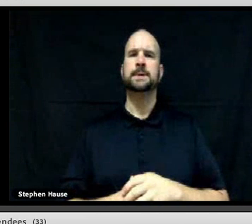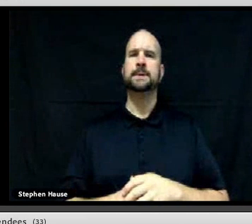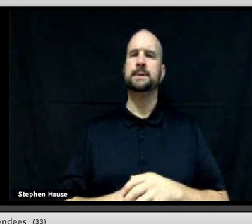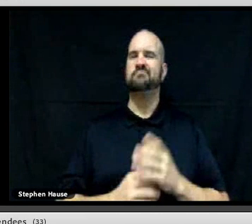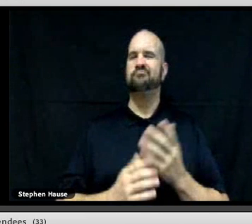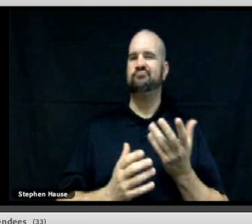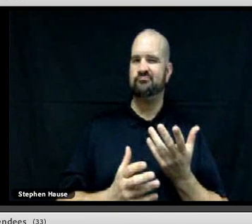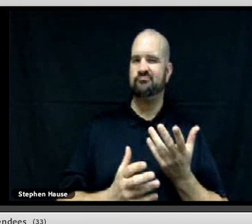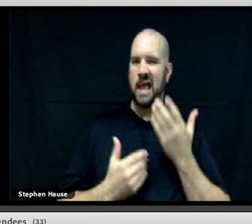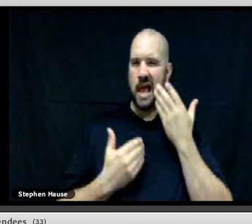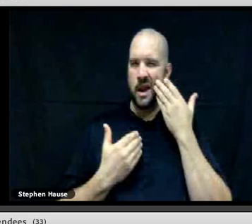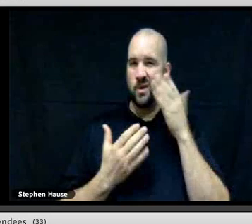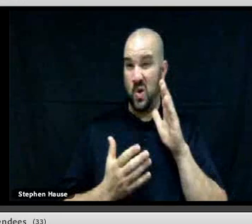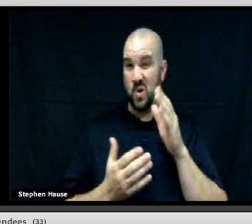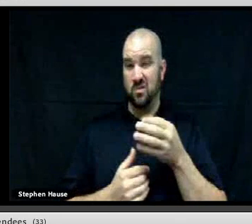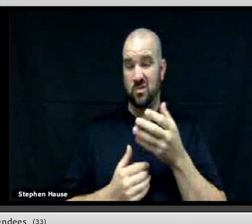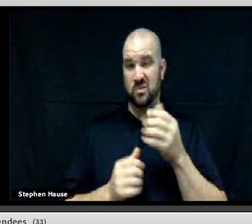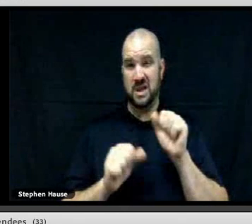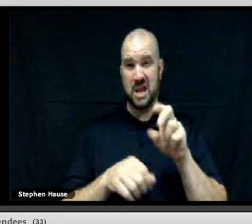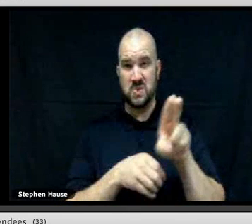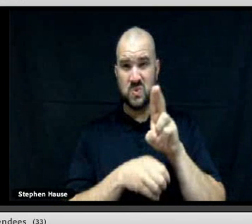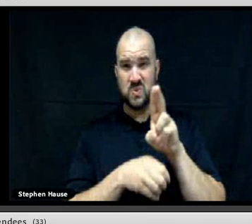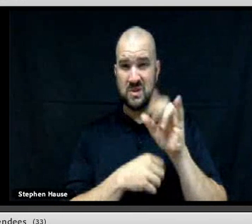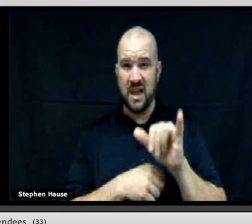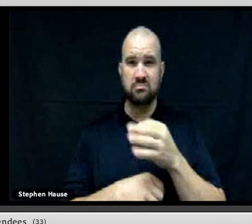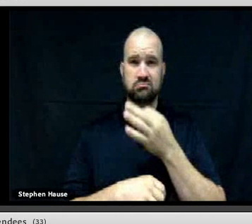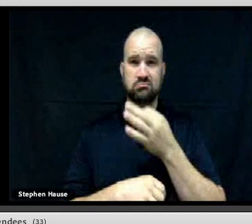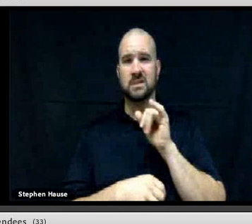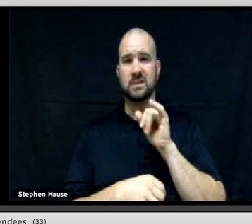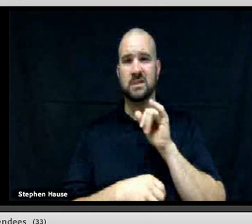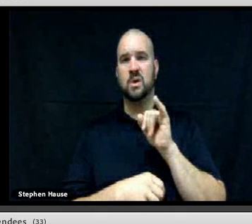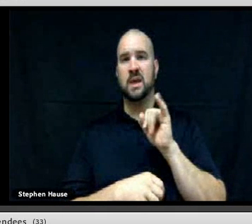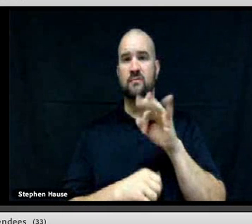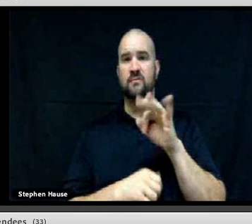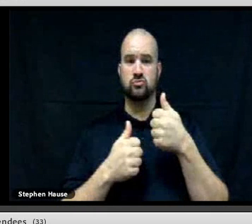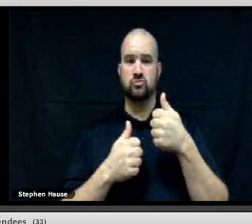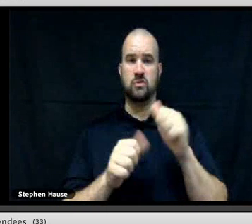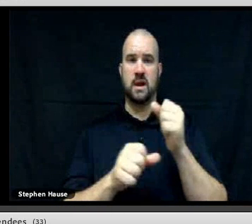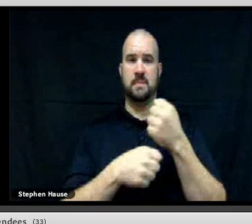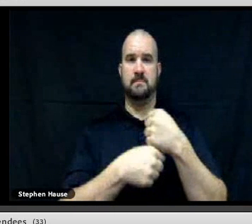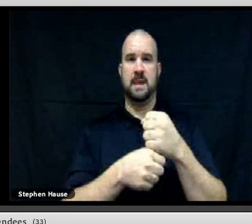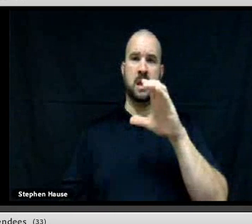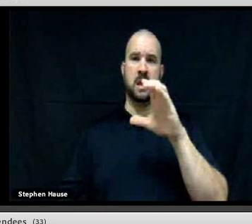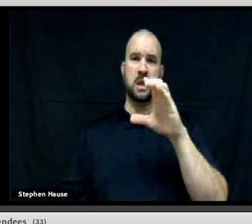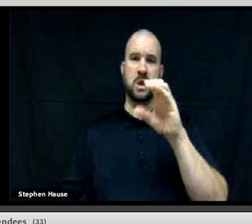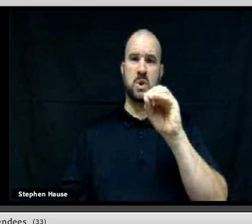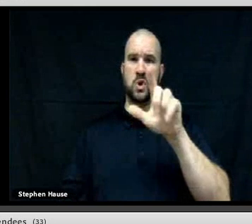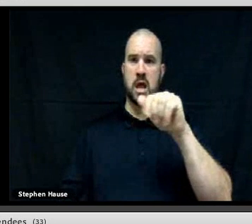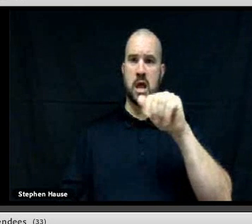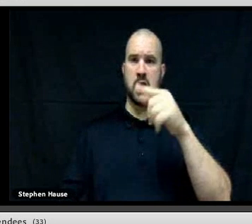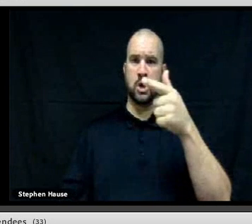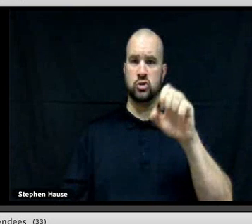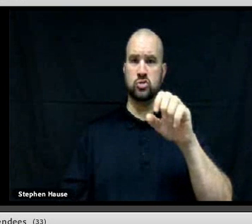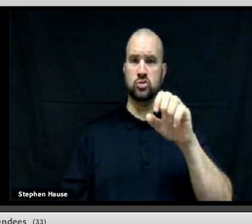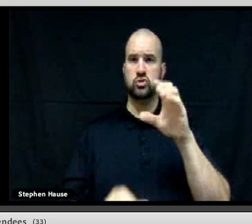unless maybe you're trying to make a collage or something, um, but that's a really interesting app that was created using the API.